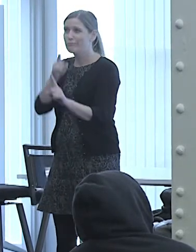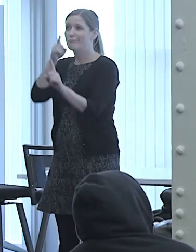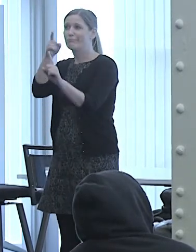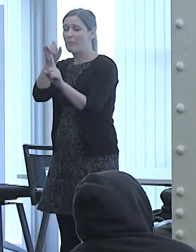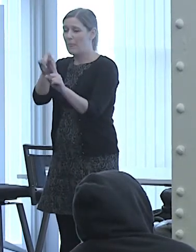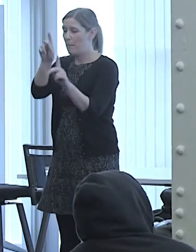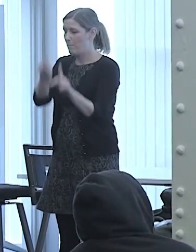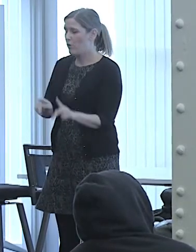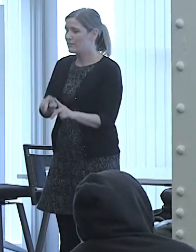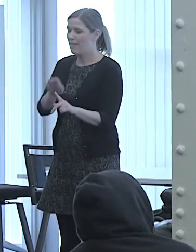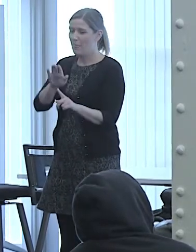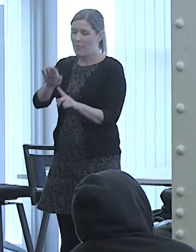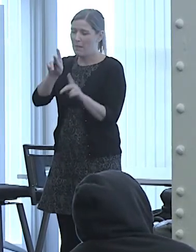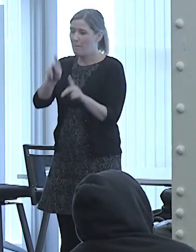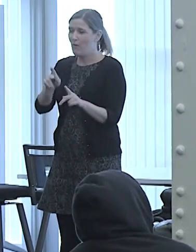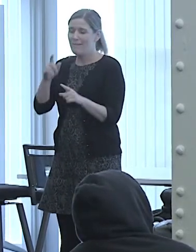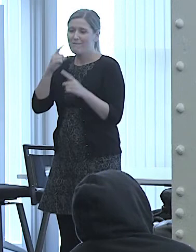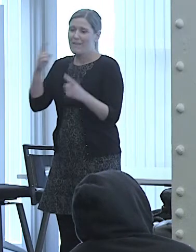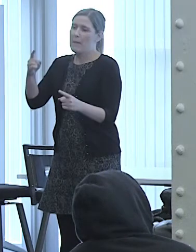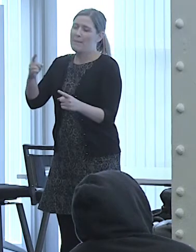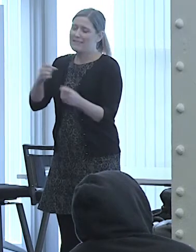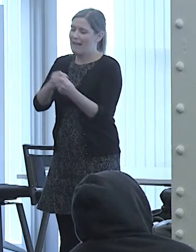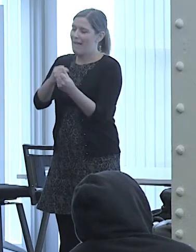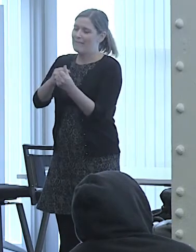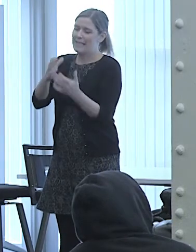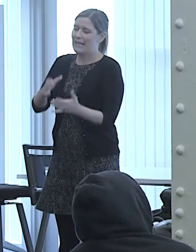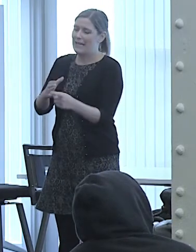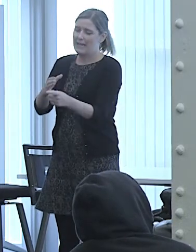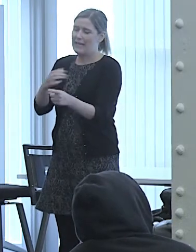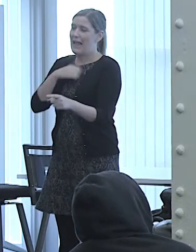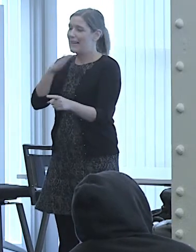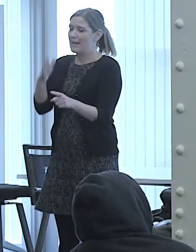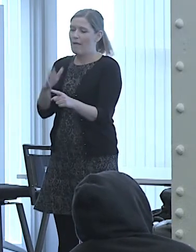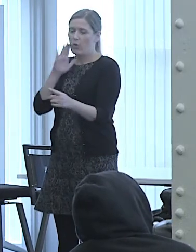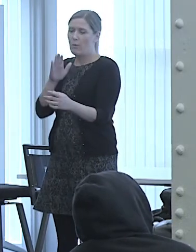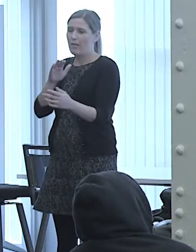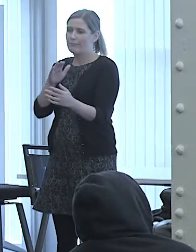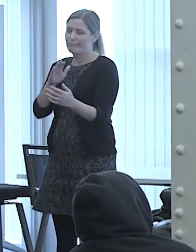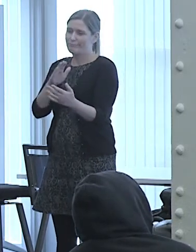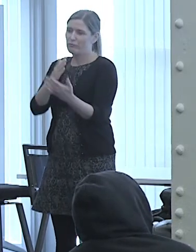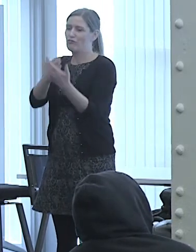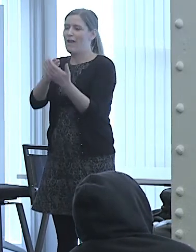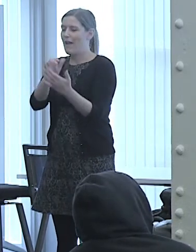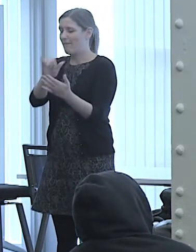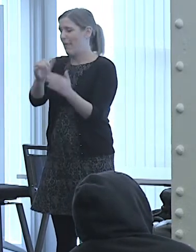that activist over there, that advocate, et cetera. What that means on a practical level,